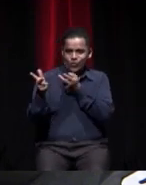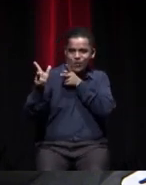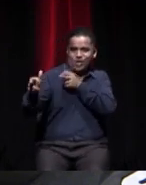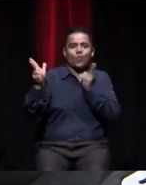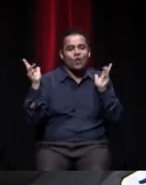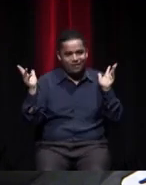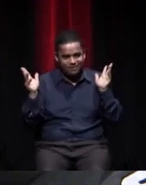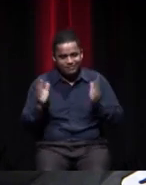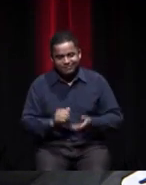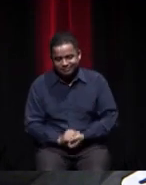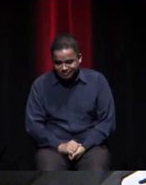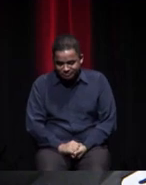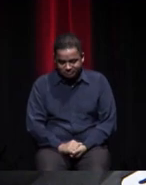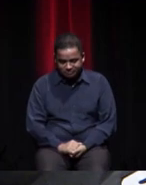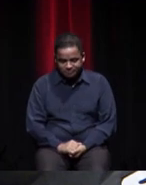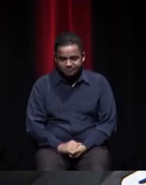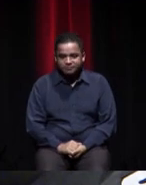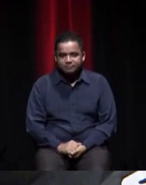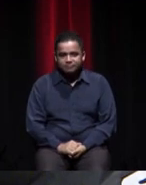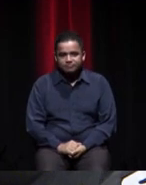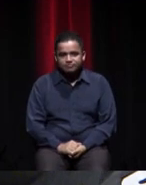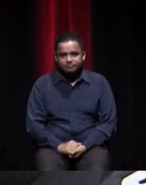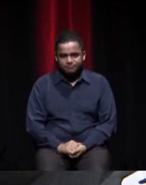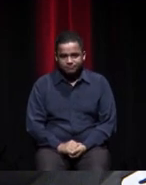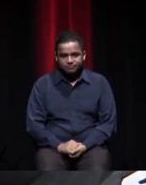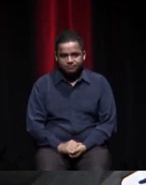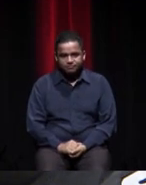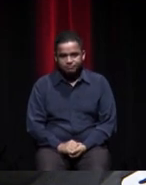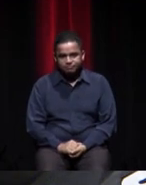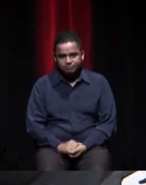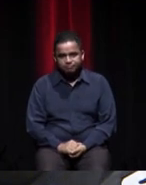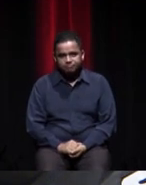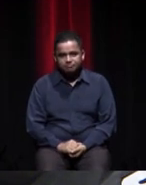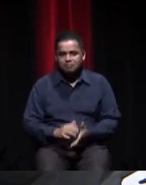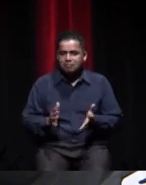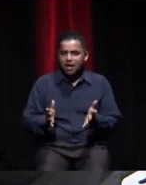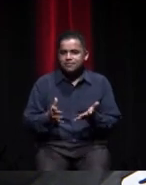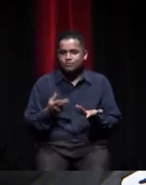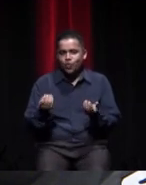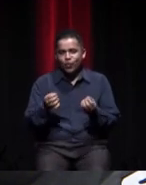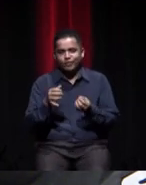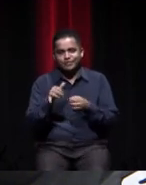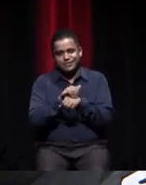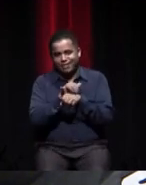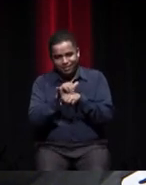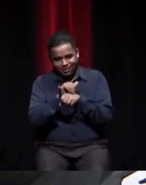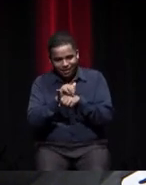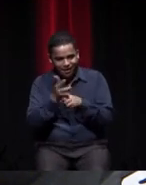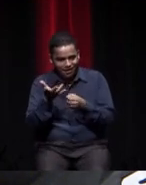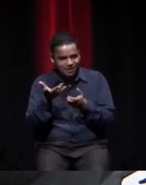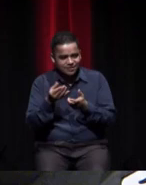What, let's say so, is the trick we're now beginning to realize